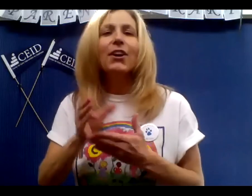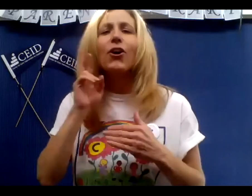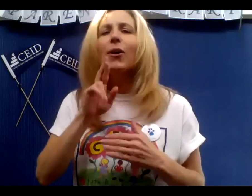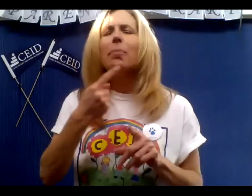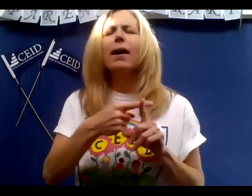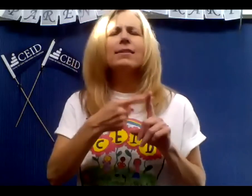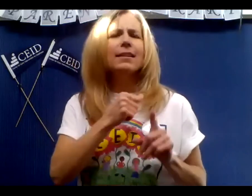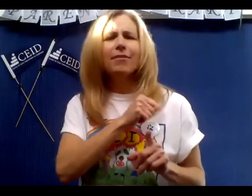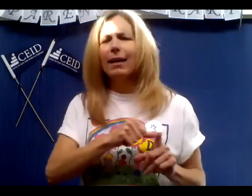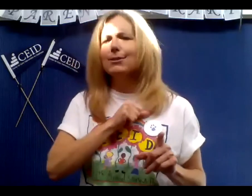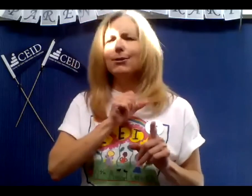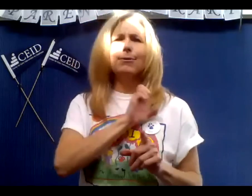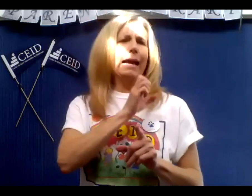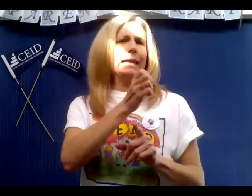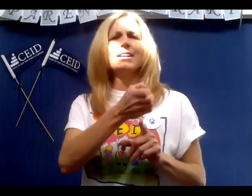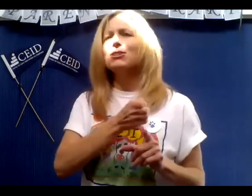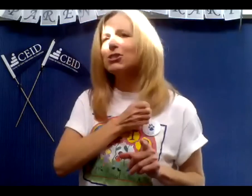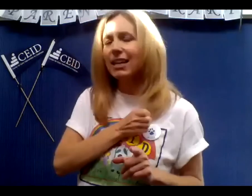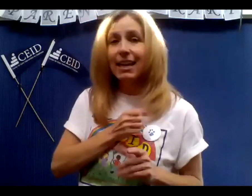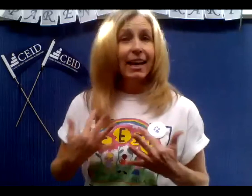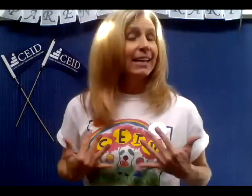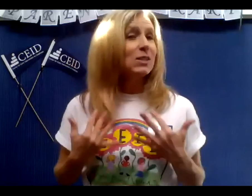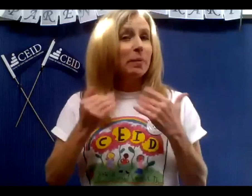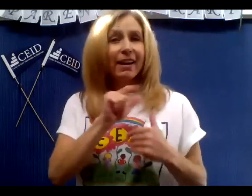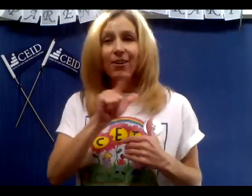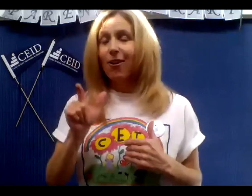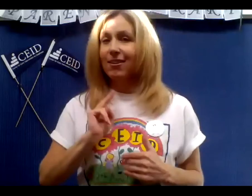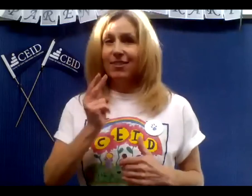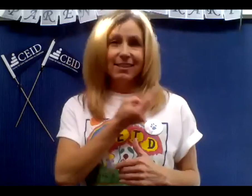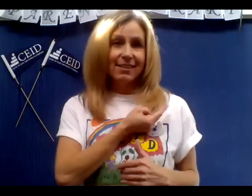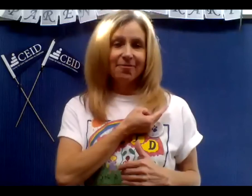and her positive attitude and energy inspire all of us.